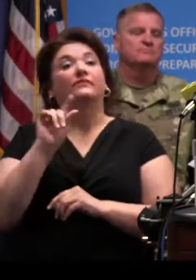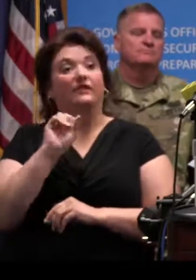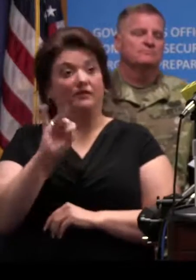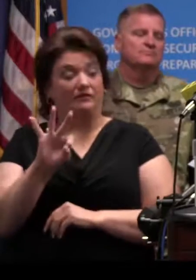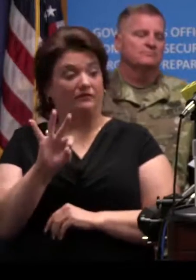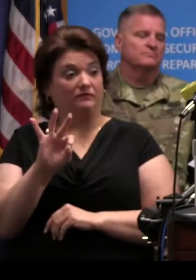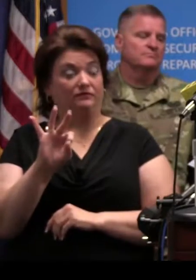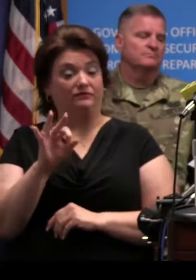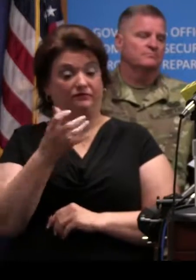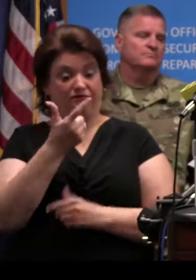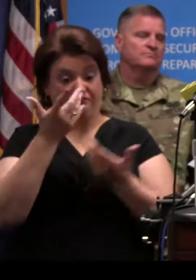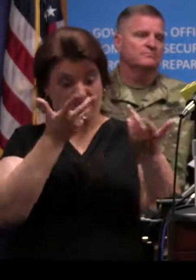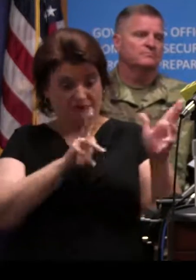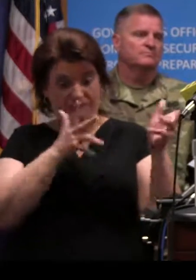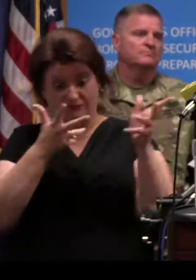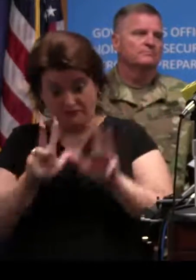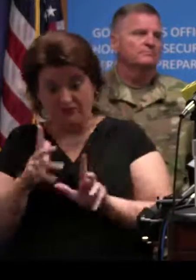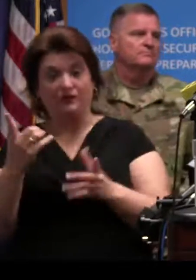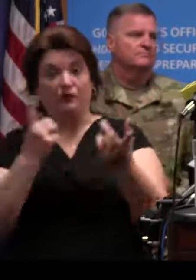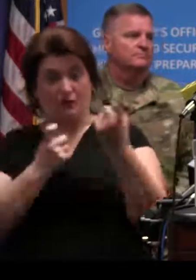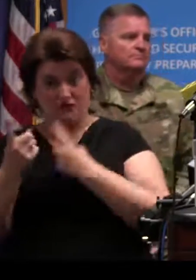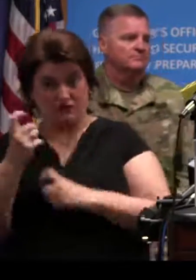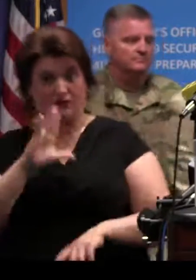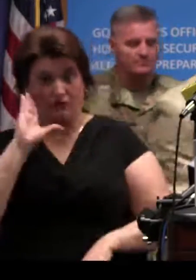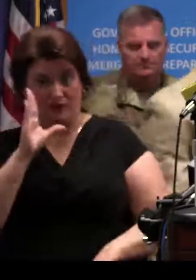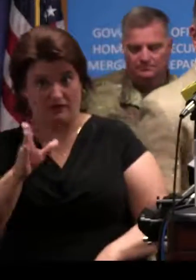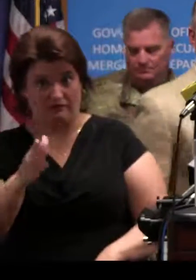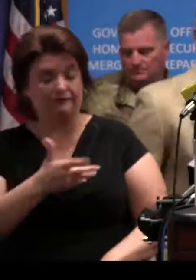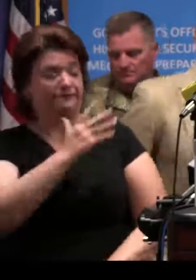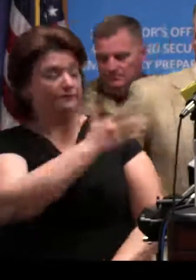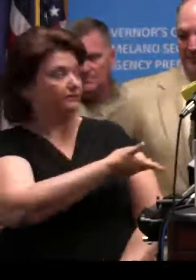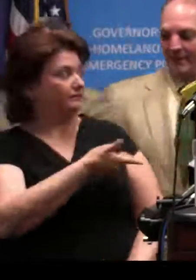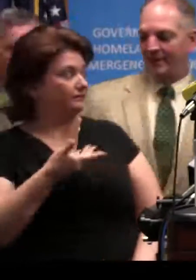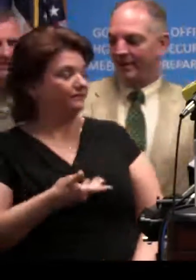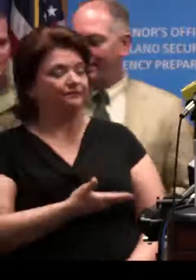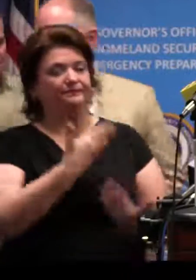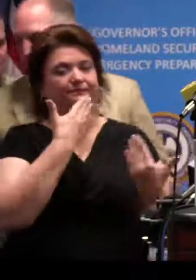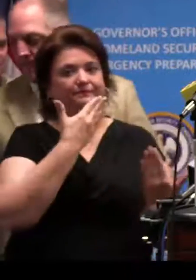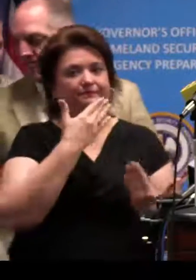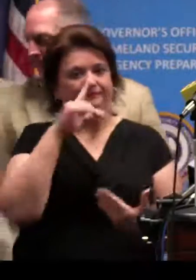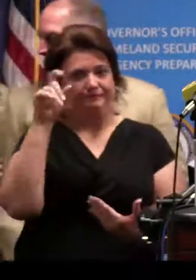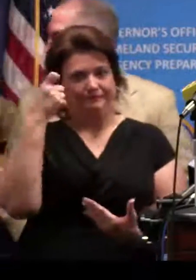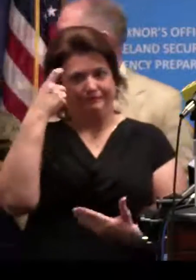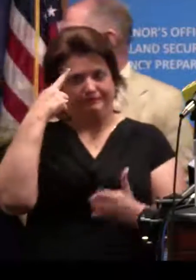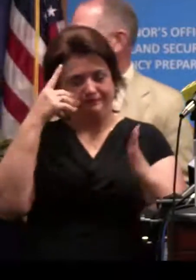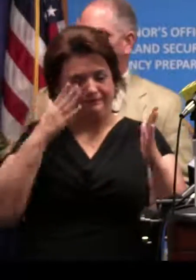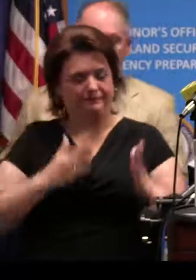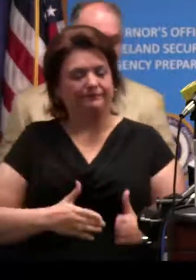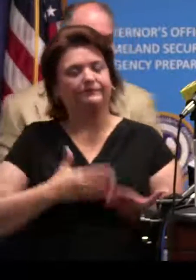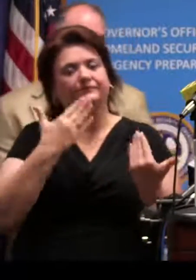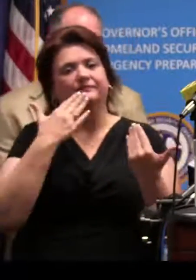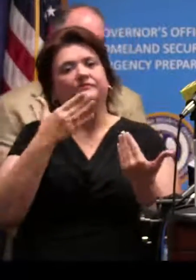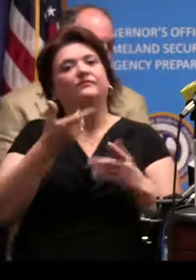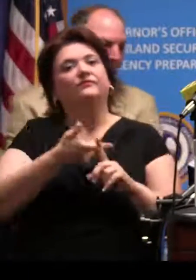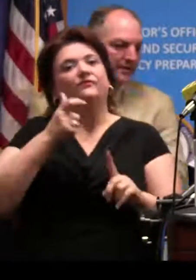questions will take those as well over well on behalf of President Obama the